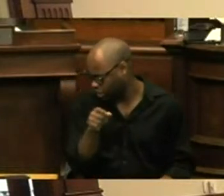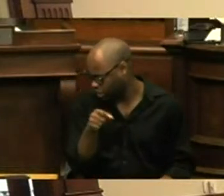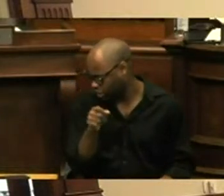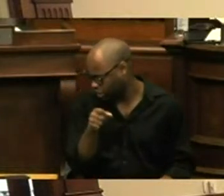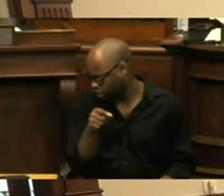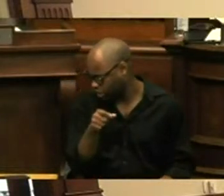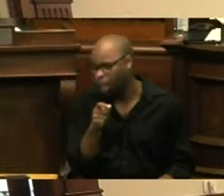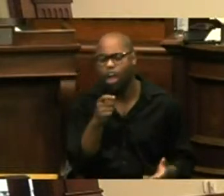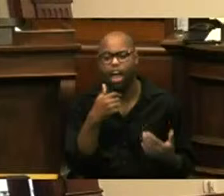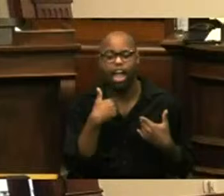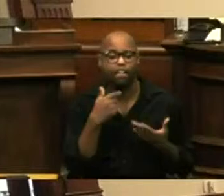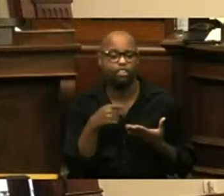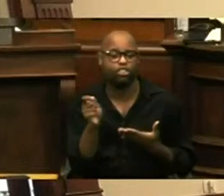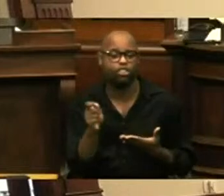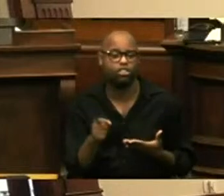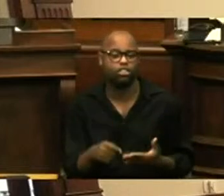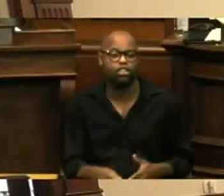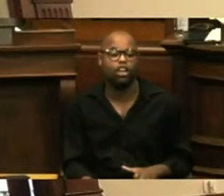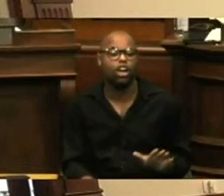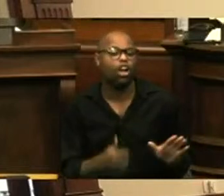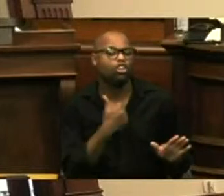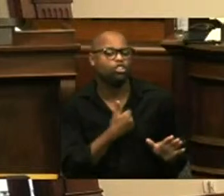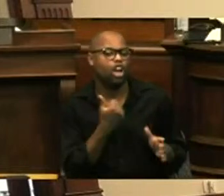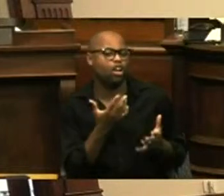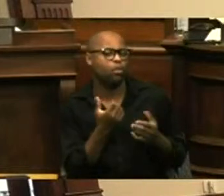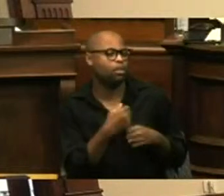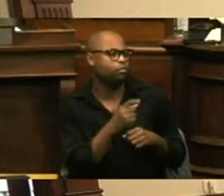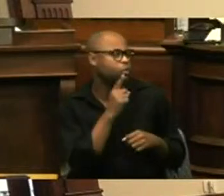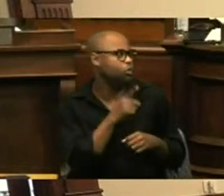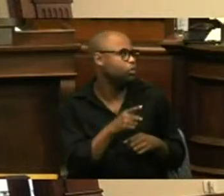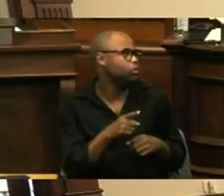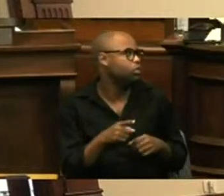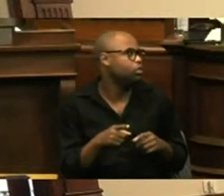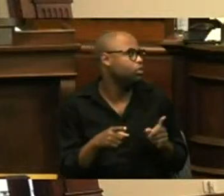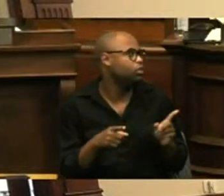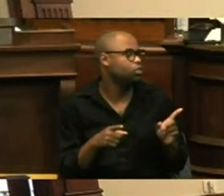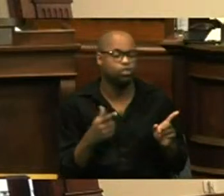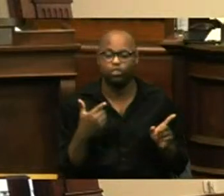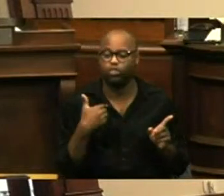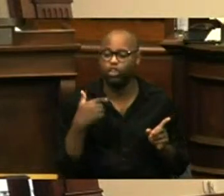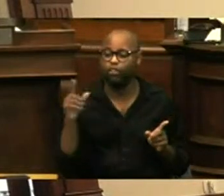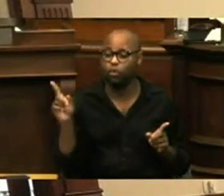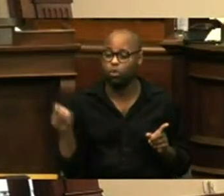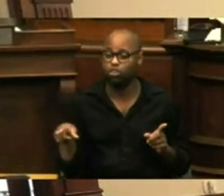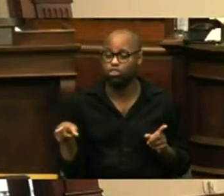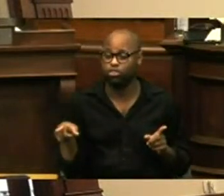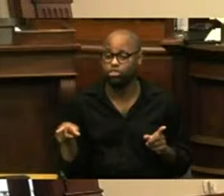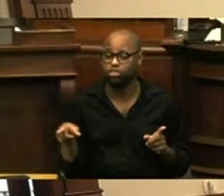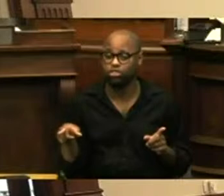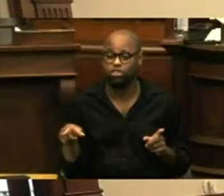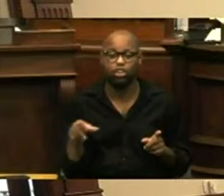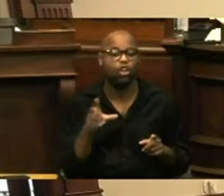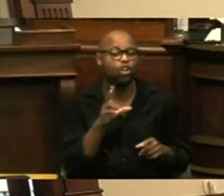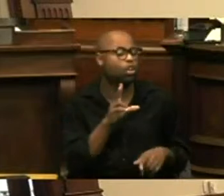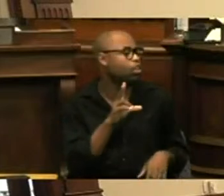thought we did, but yeah. Yeah, I thought we did. Yeah we did. I